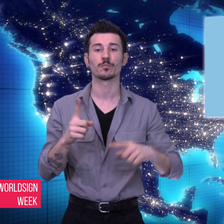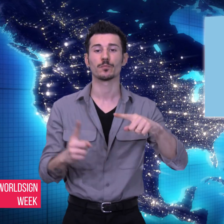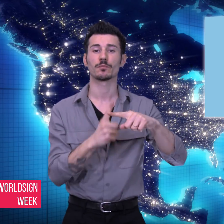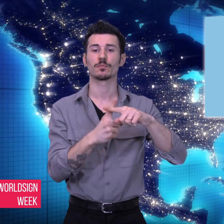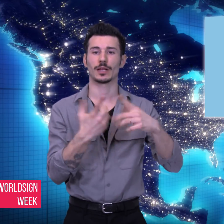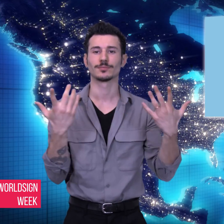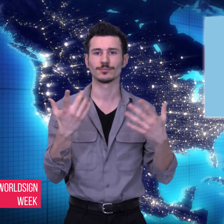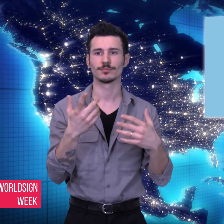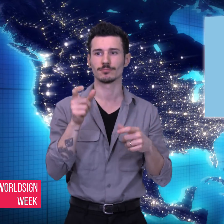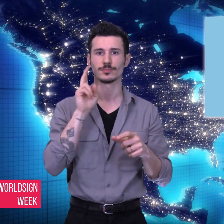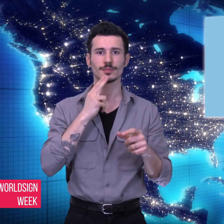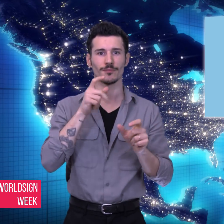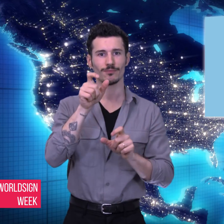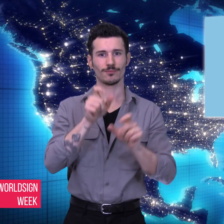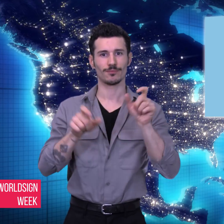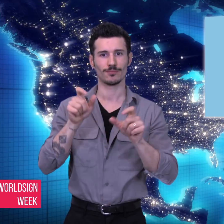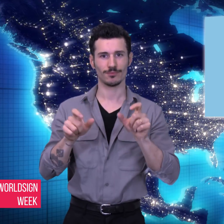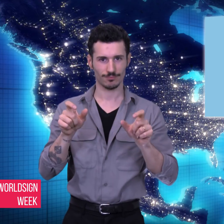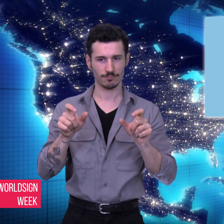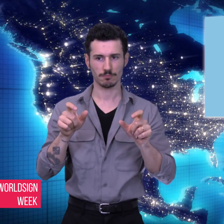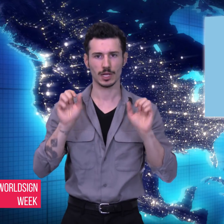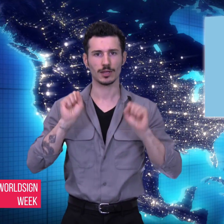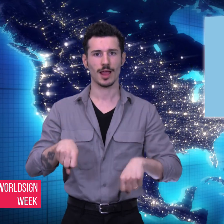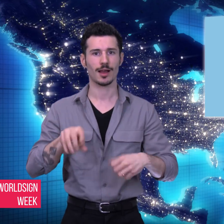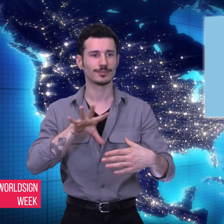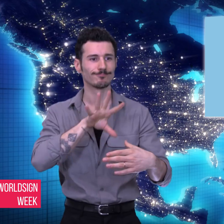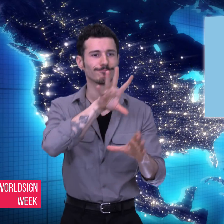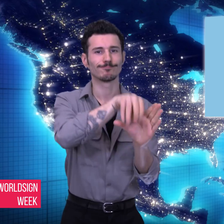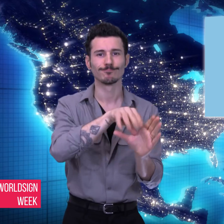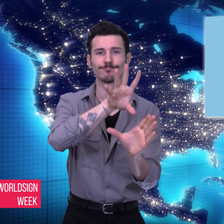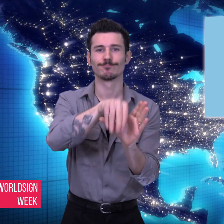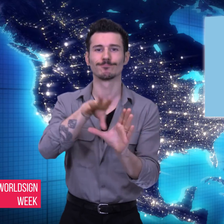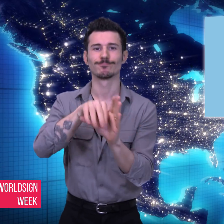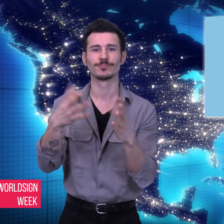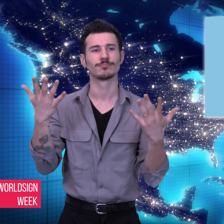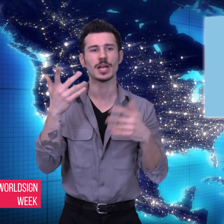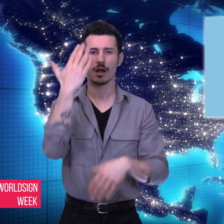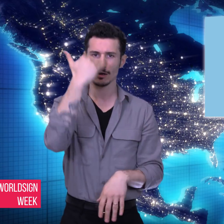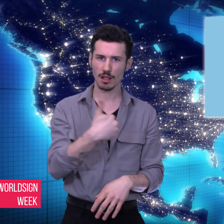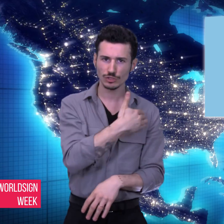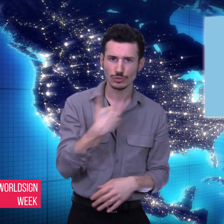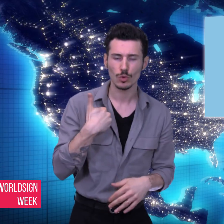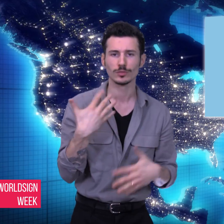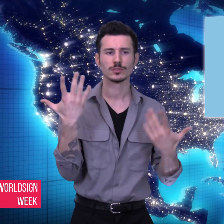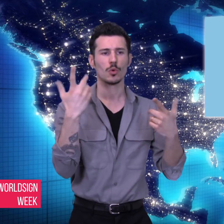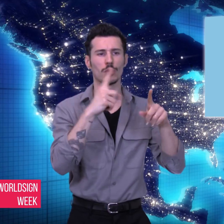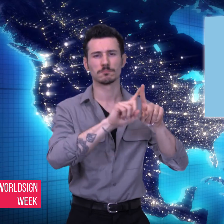With these changes, Deaf inmates will be able